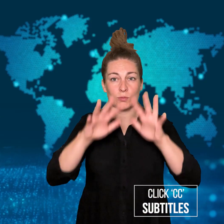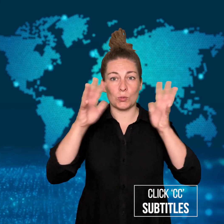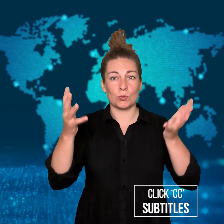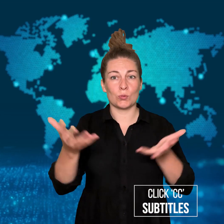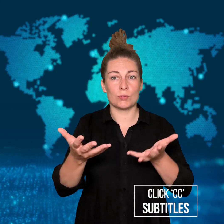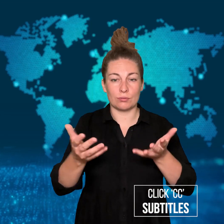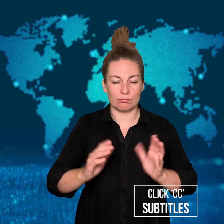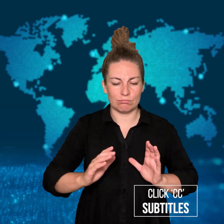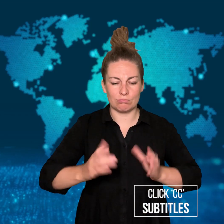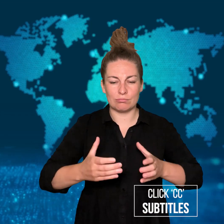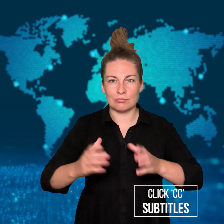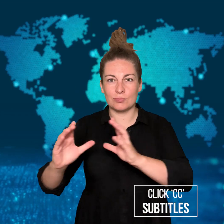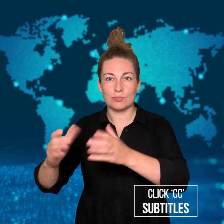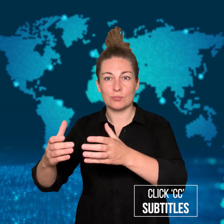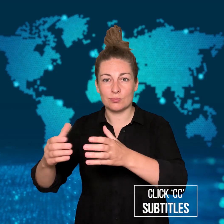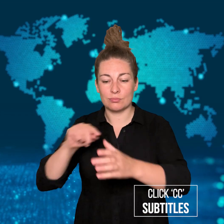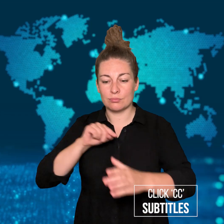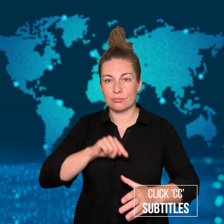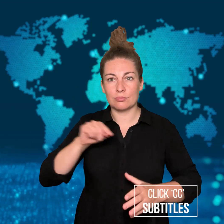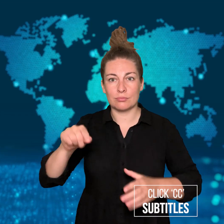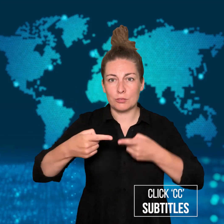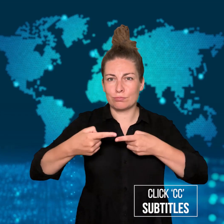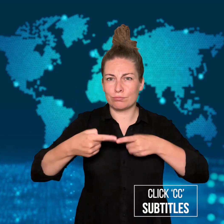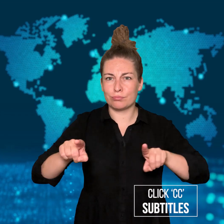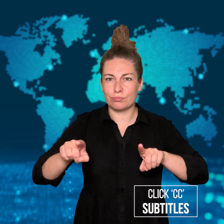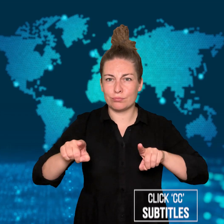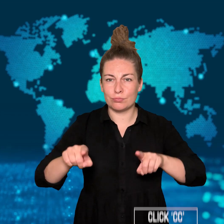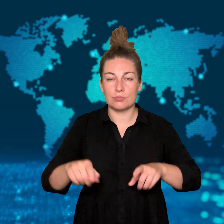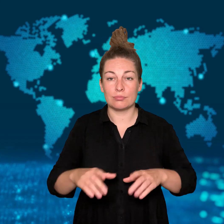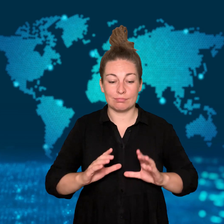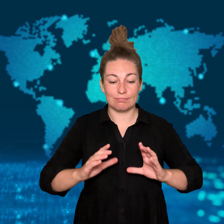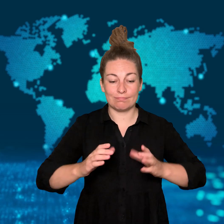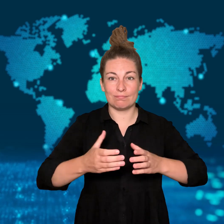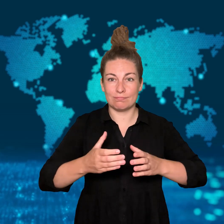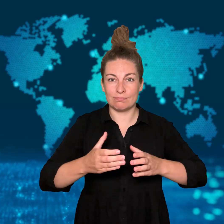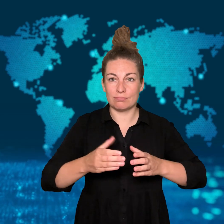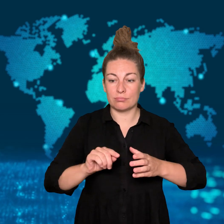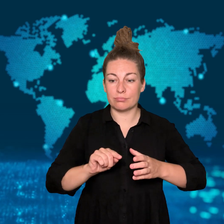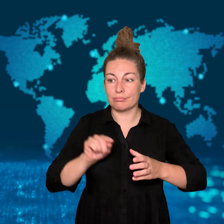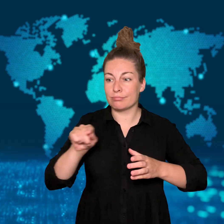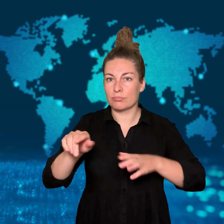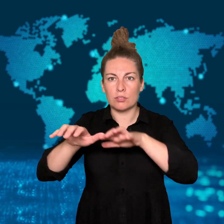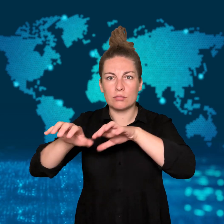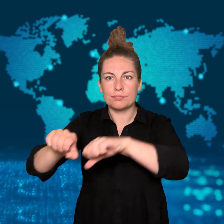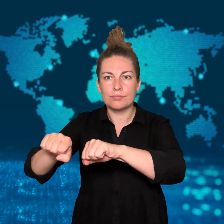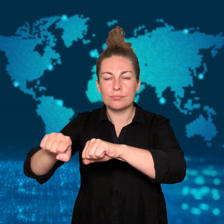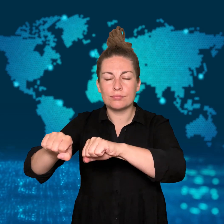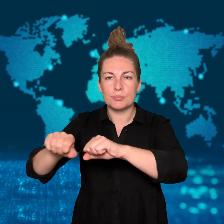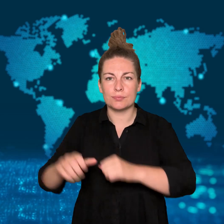Invasive species